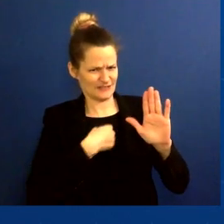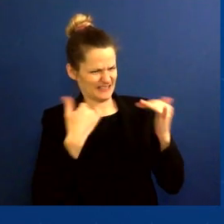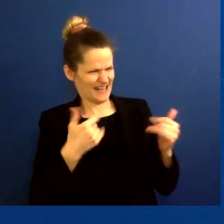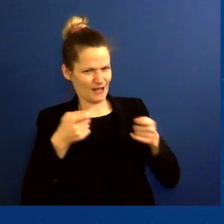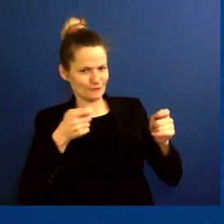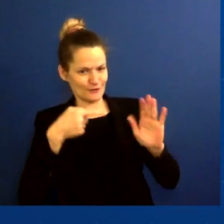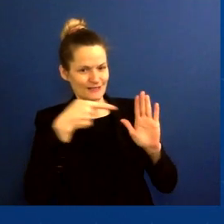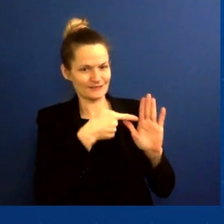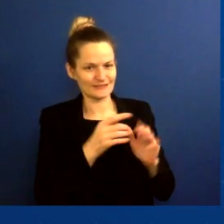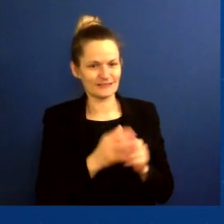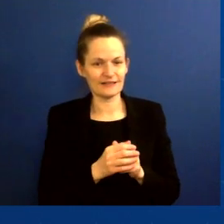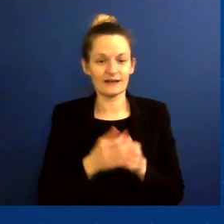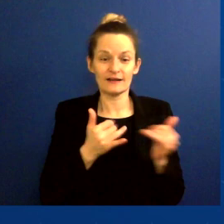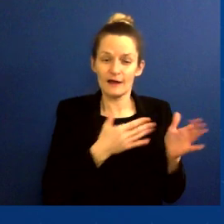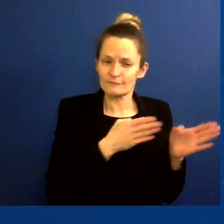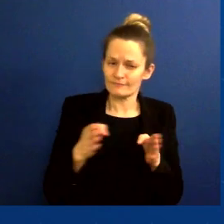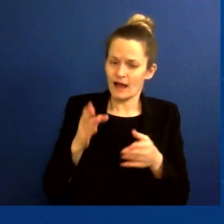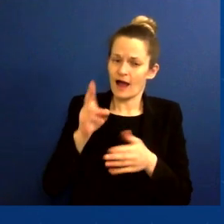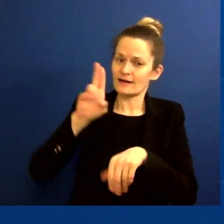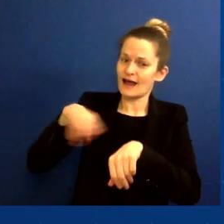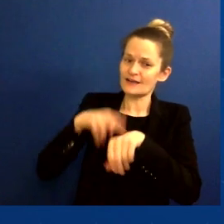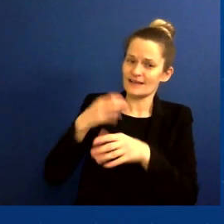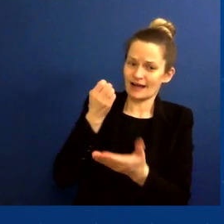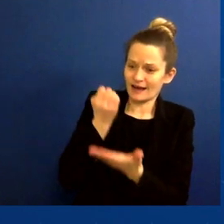let there be no doubt the strongest in the world.